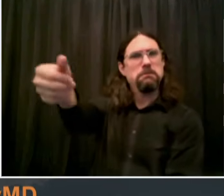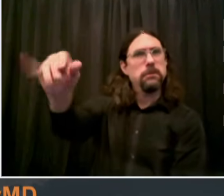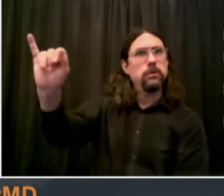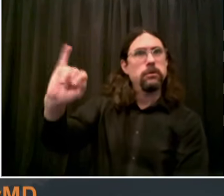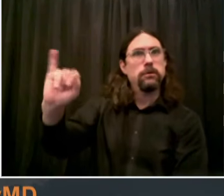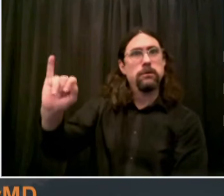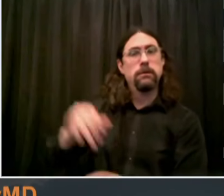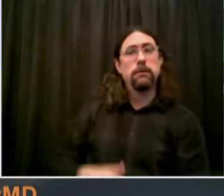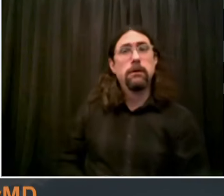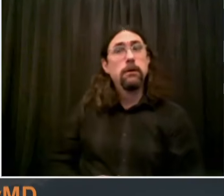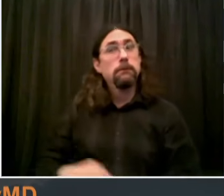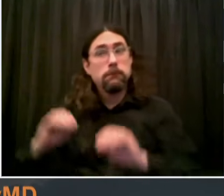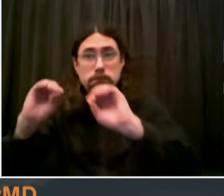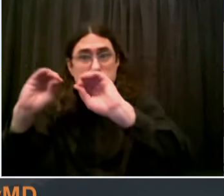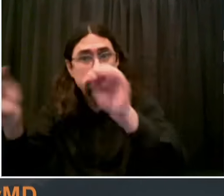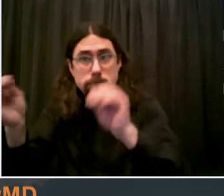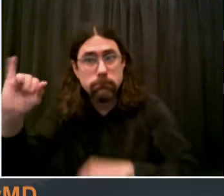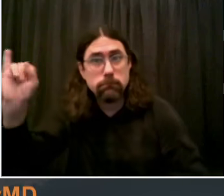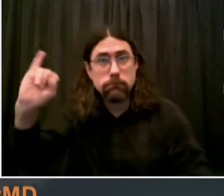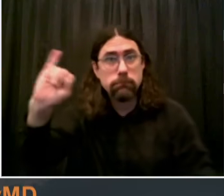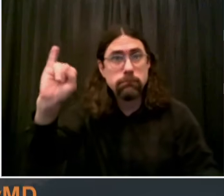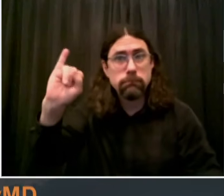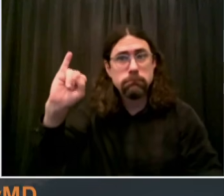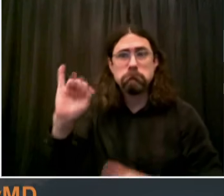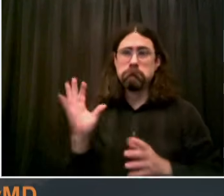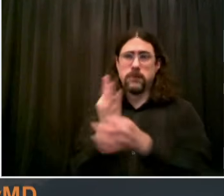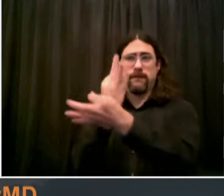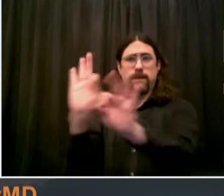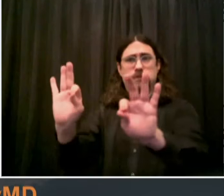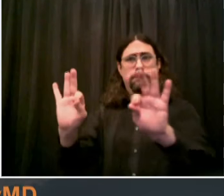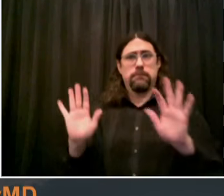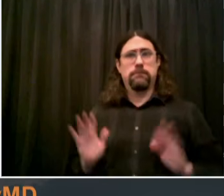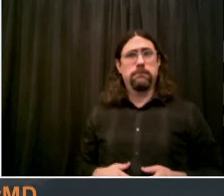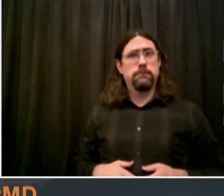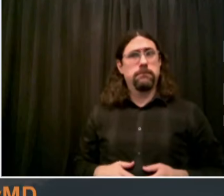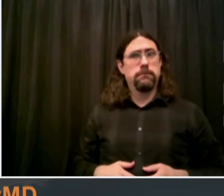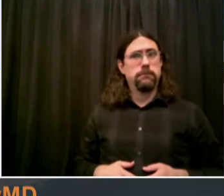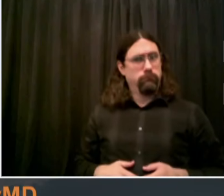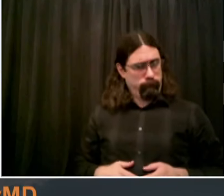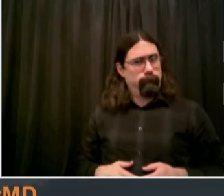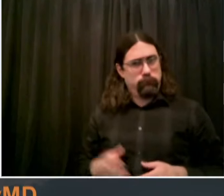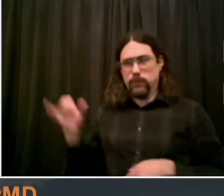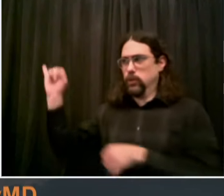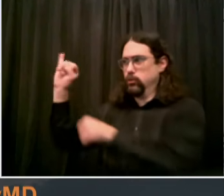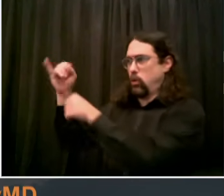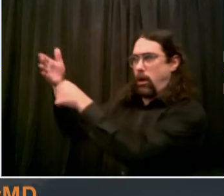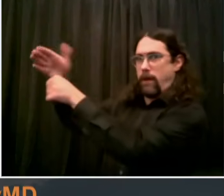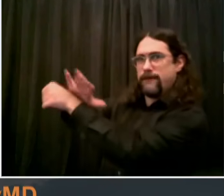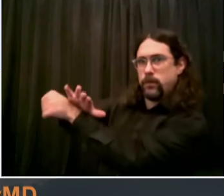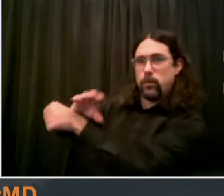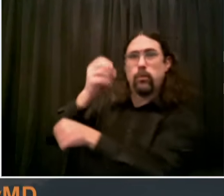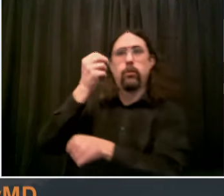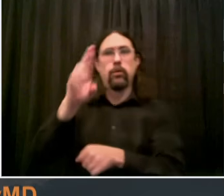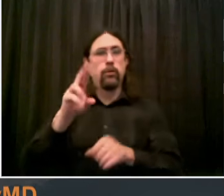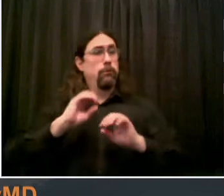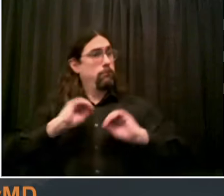INSURANCE. IF YOU DON'T HAVE INSURANCE, CITY MD WILL COVER THE COST. I WANT TO THANK THEM FOR THAT. THAT'S AN EXTRAORDINARY